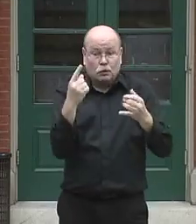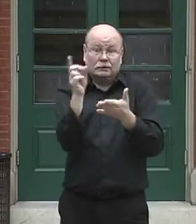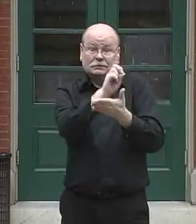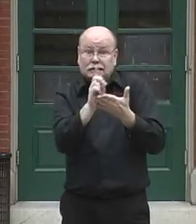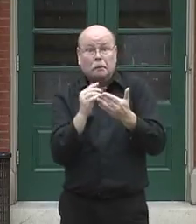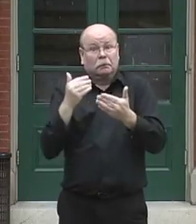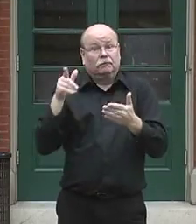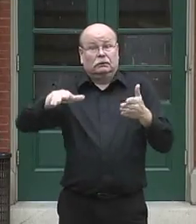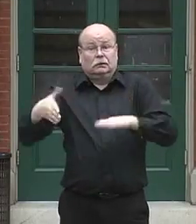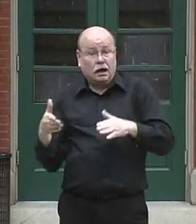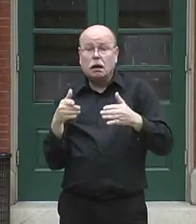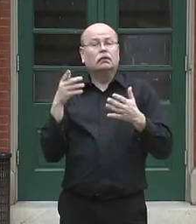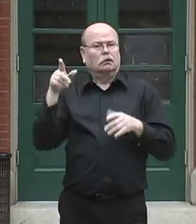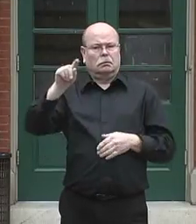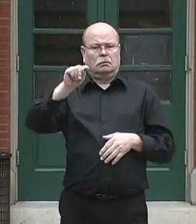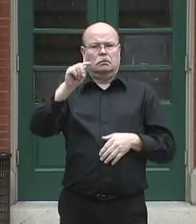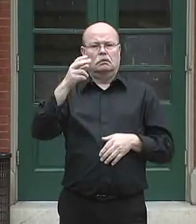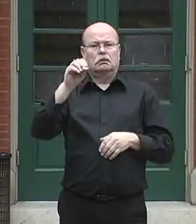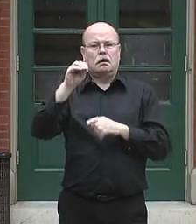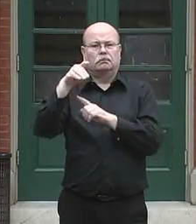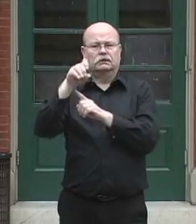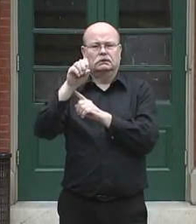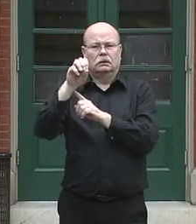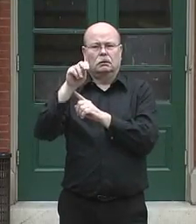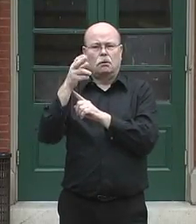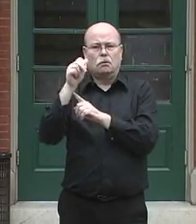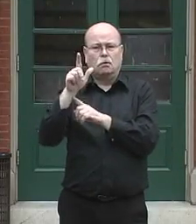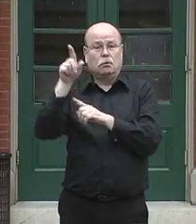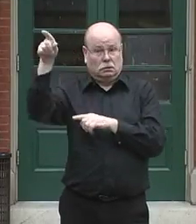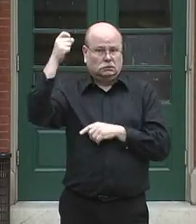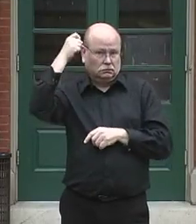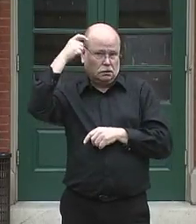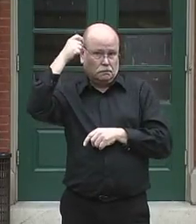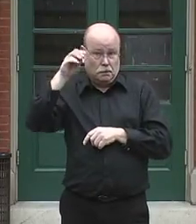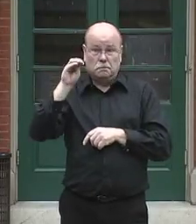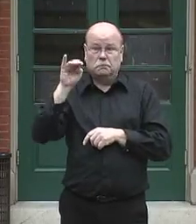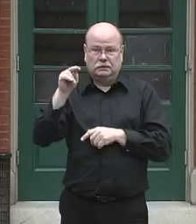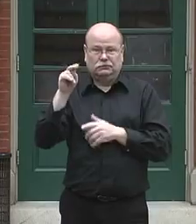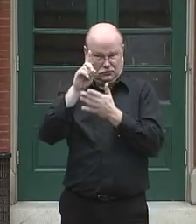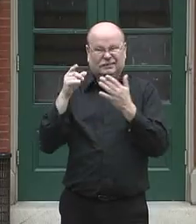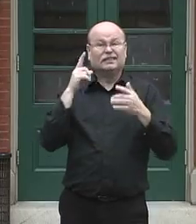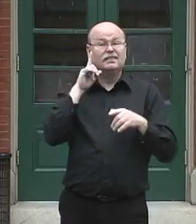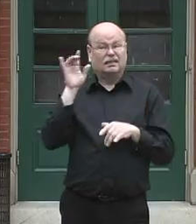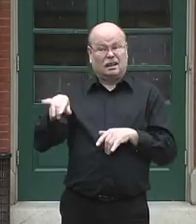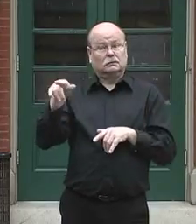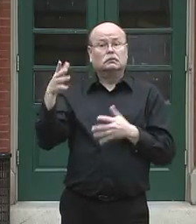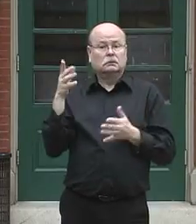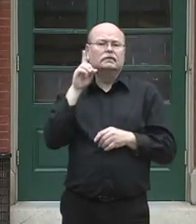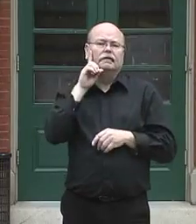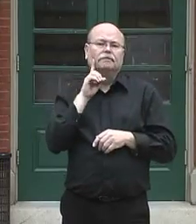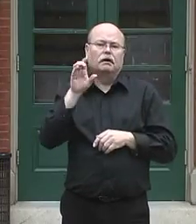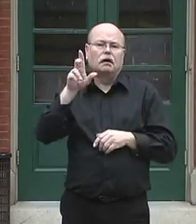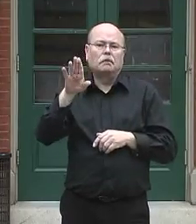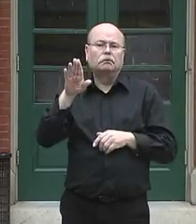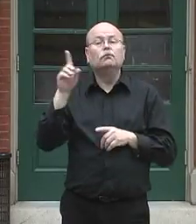Many of the ones he designed around the U.S. are no longer in existence. The last building he designed before he died